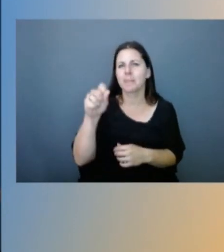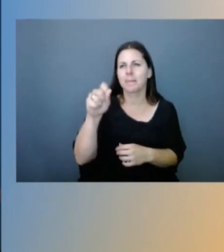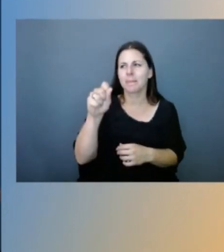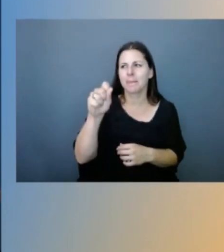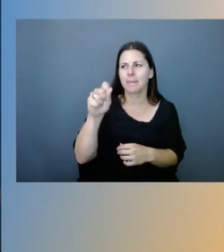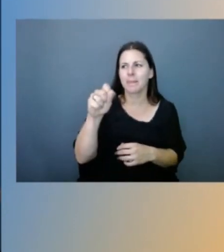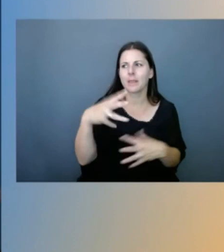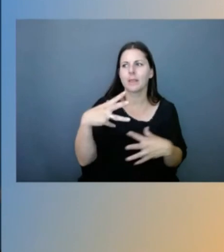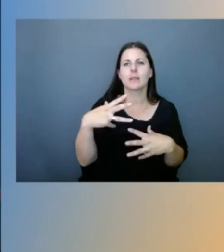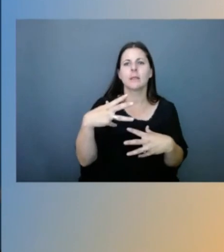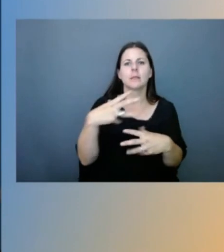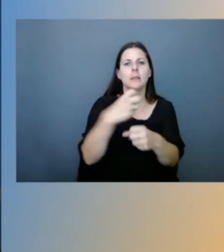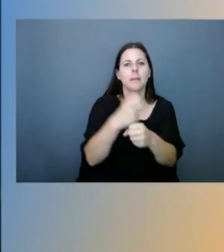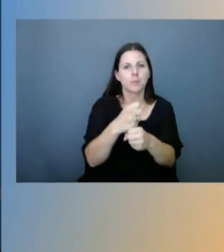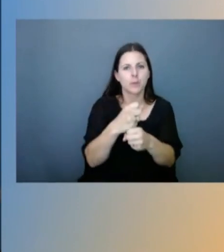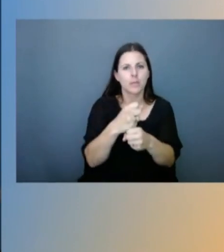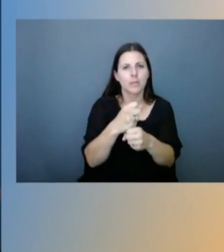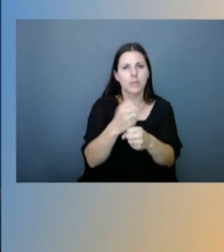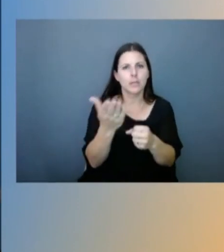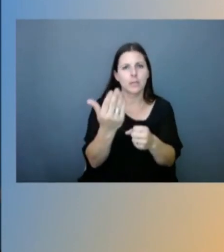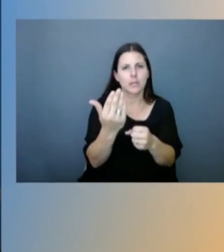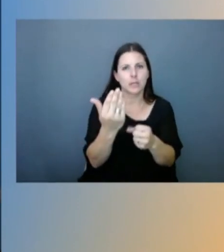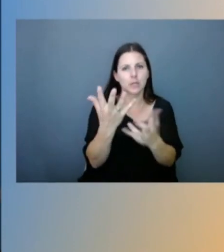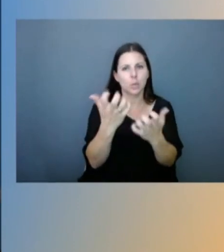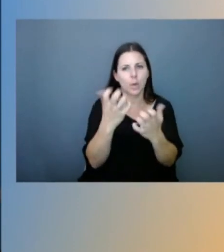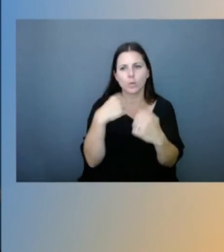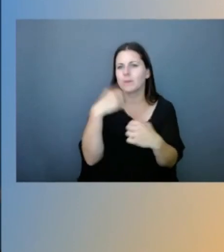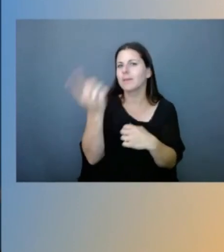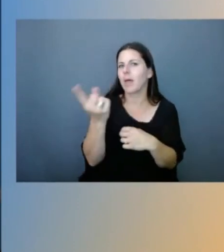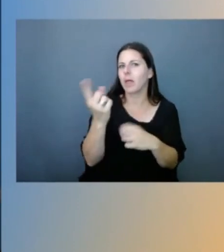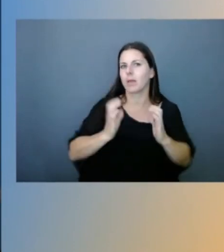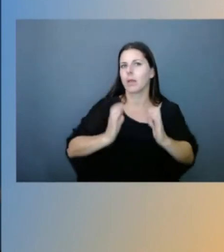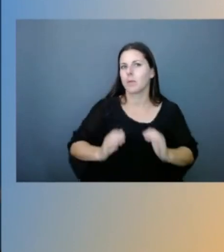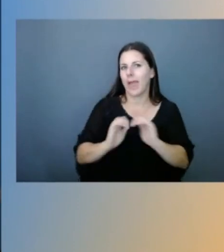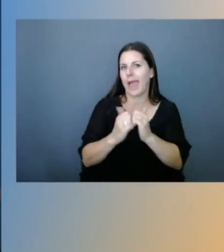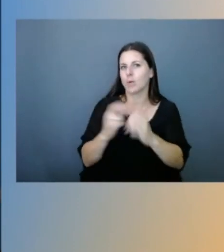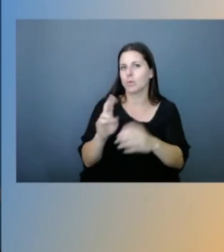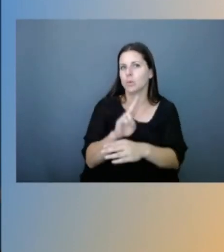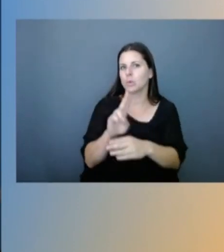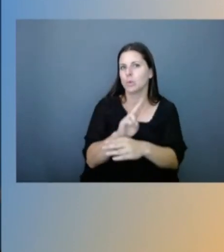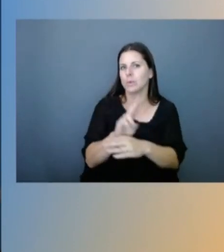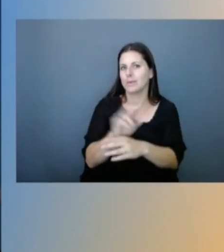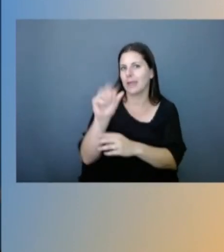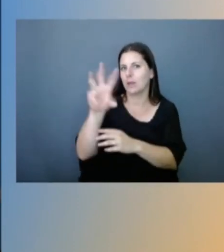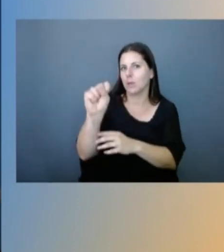do you want to just let customers know how they can use AWS to meet their sustainability goals. Yeah.